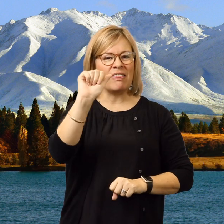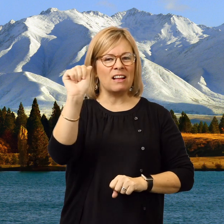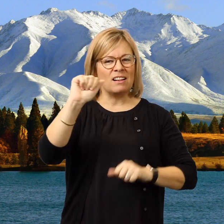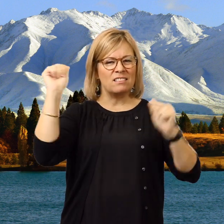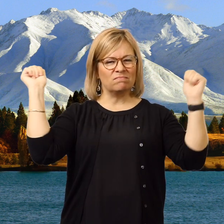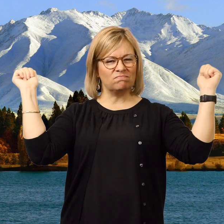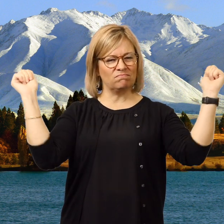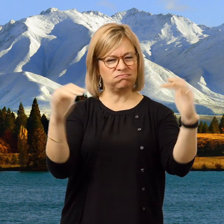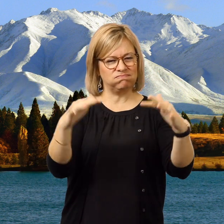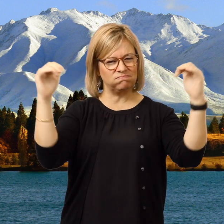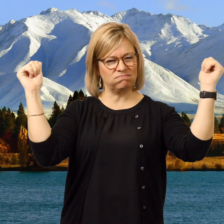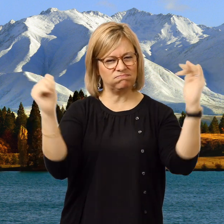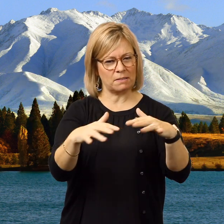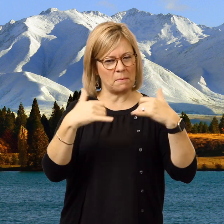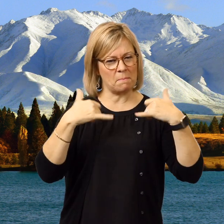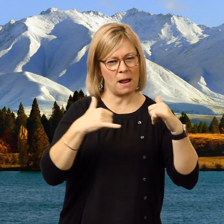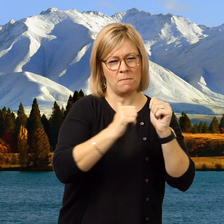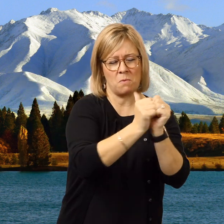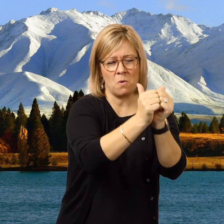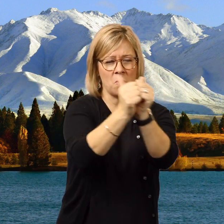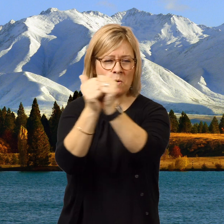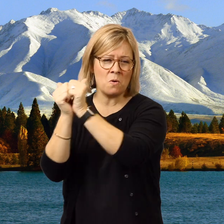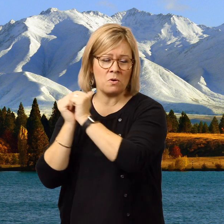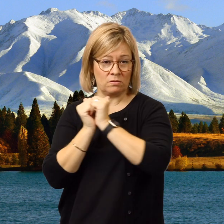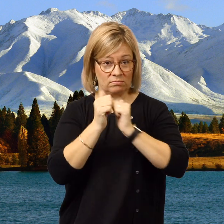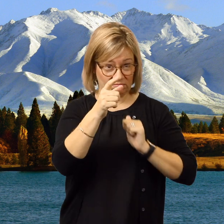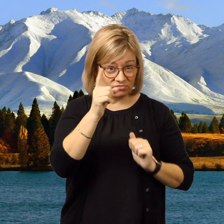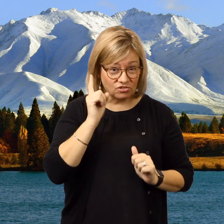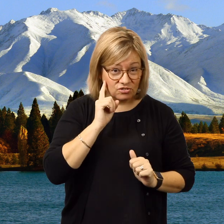years in which deaf athletes from across the world come together to